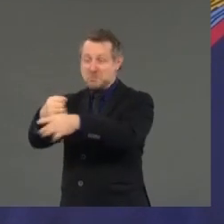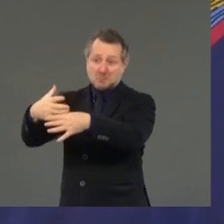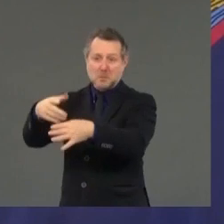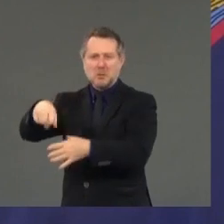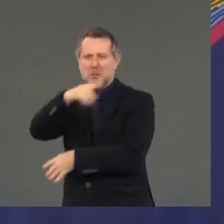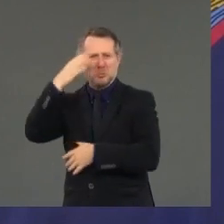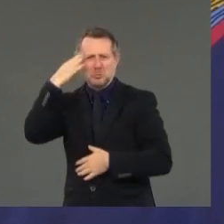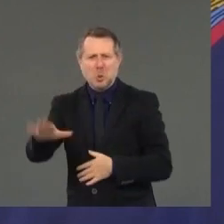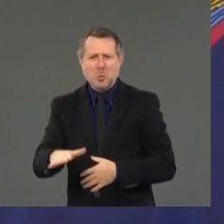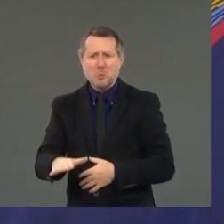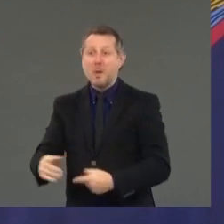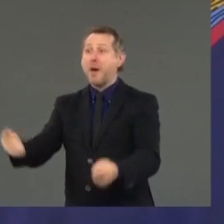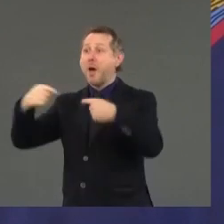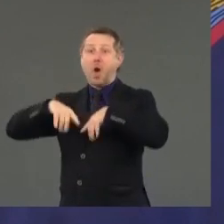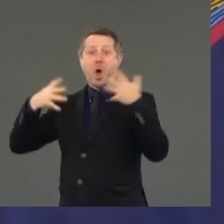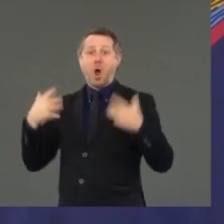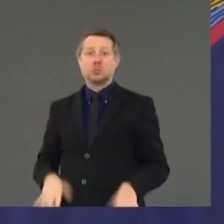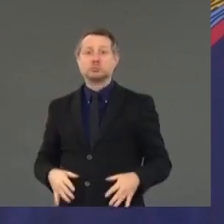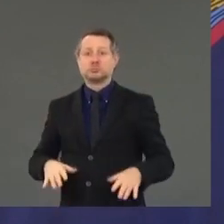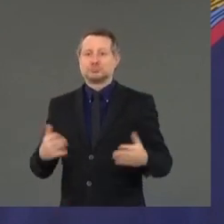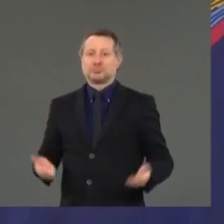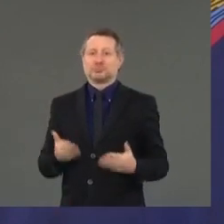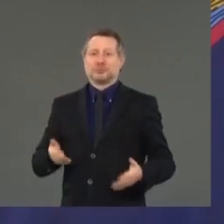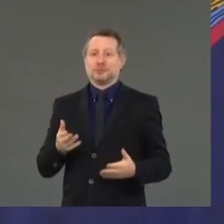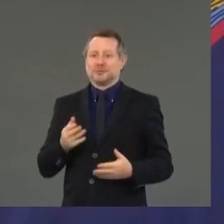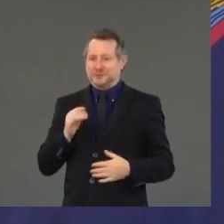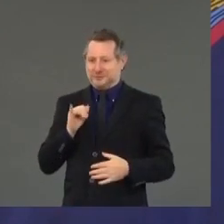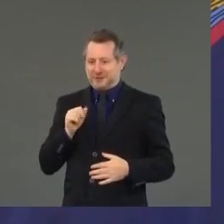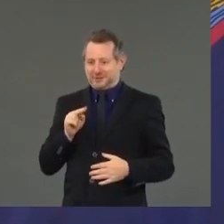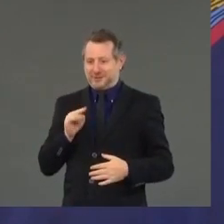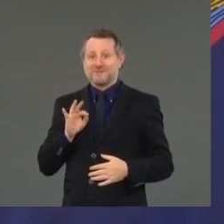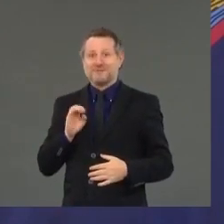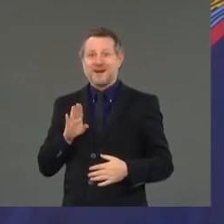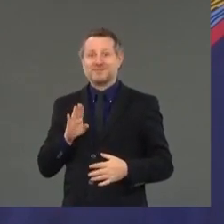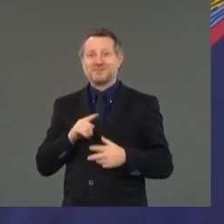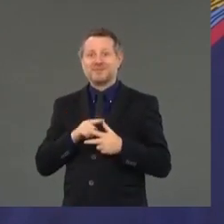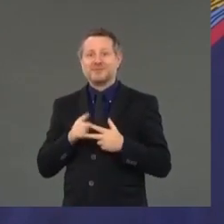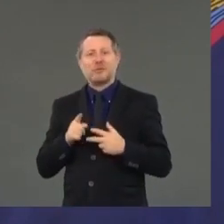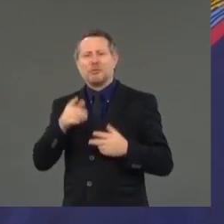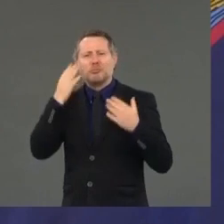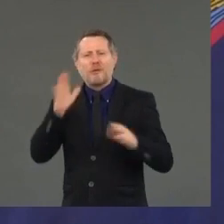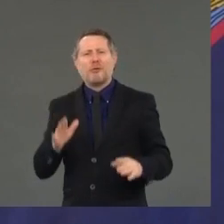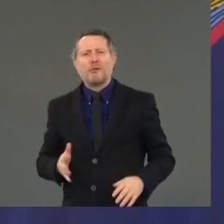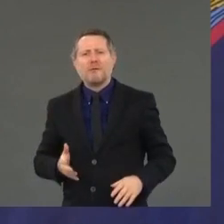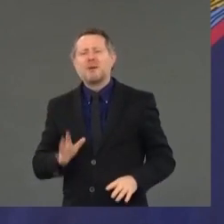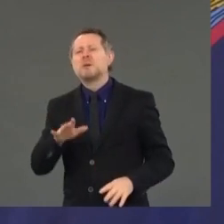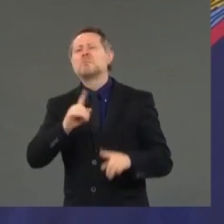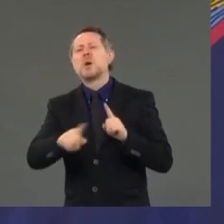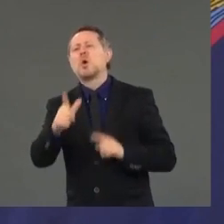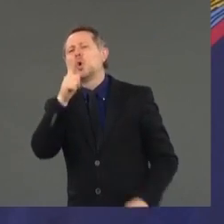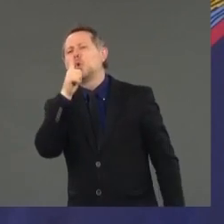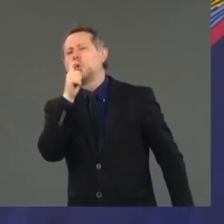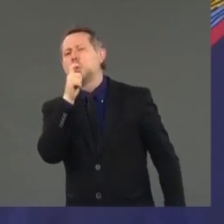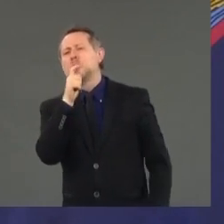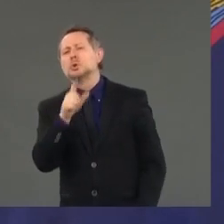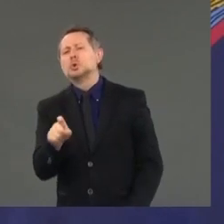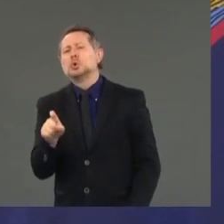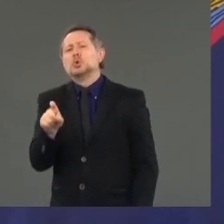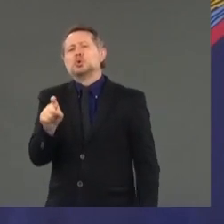EUROPE? WHO KNEW THE VIRUS WAS ALREADY